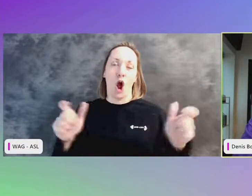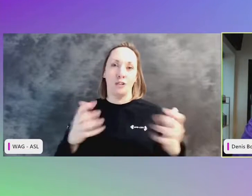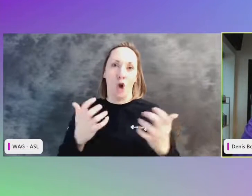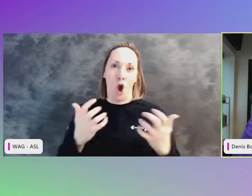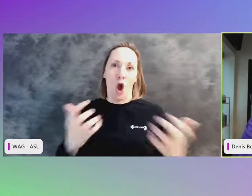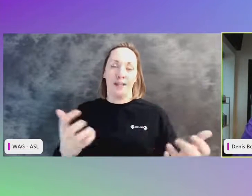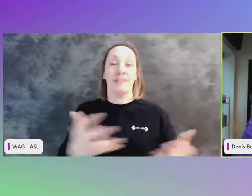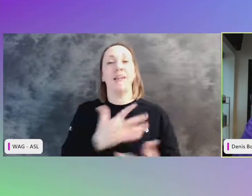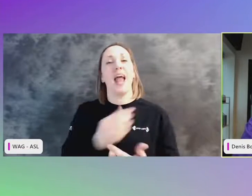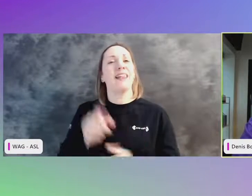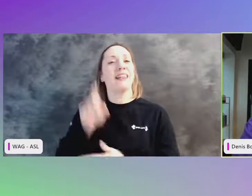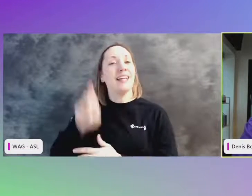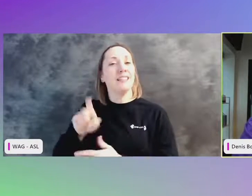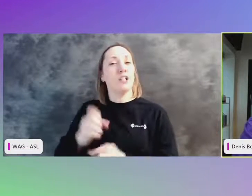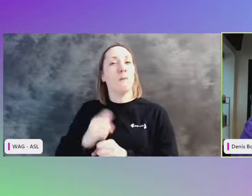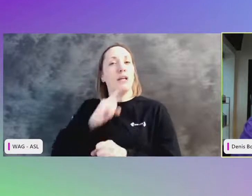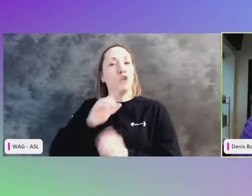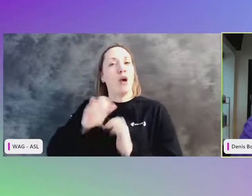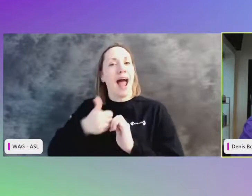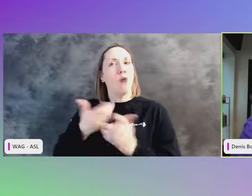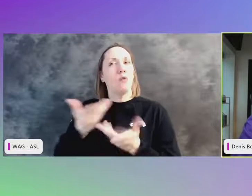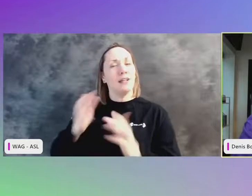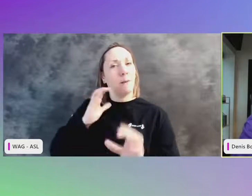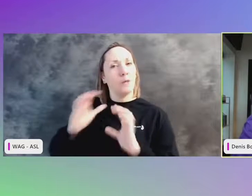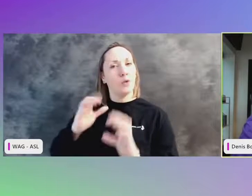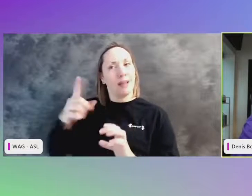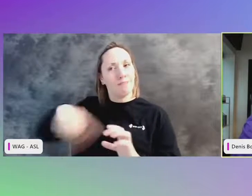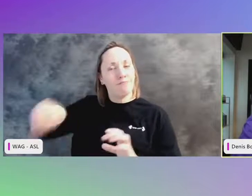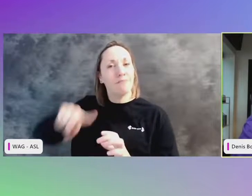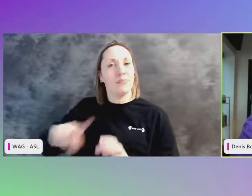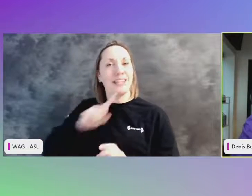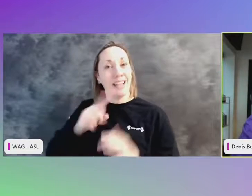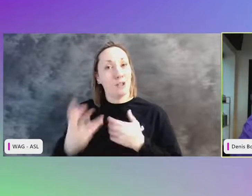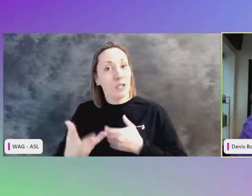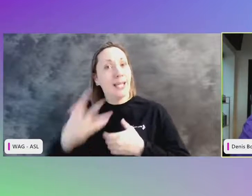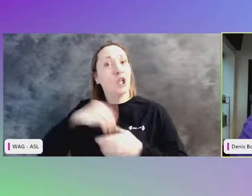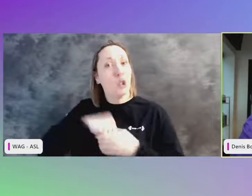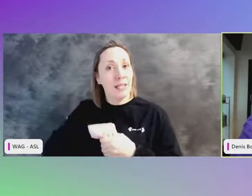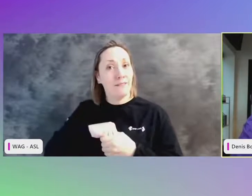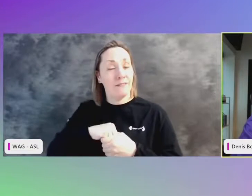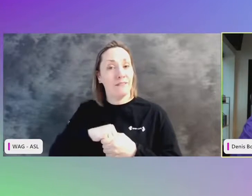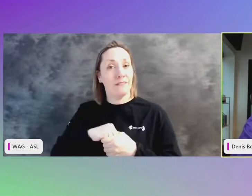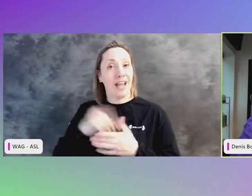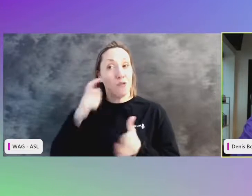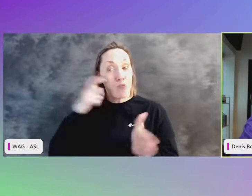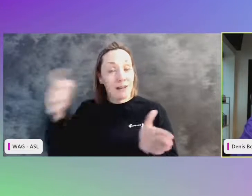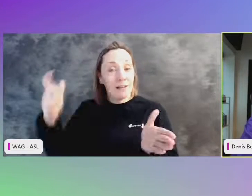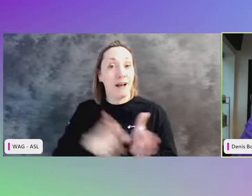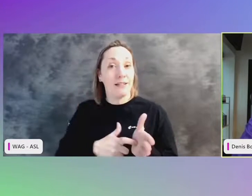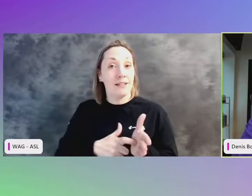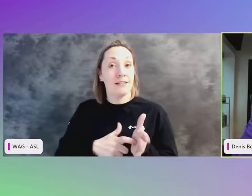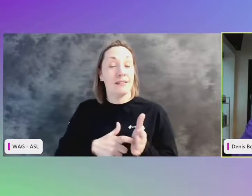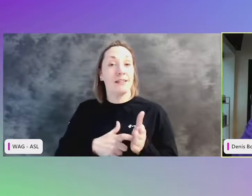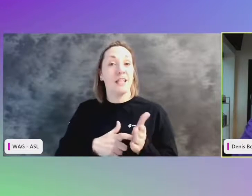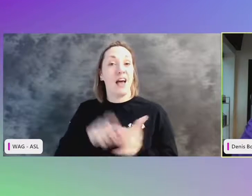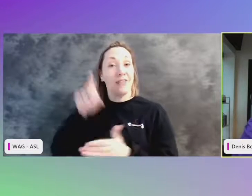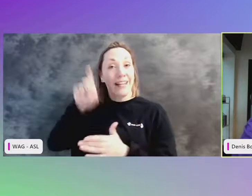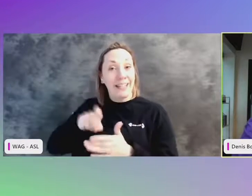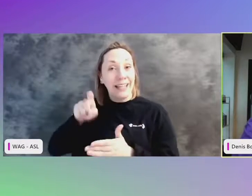this year. Clearly a large audience. The necessity to make sure that the way communicate to those